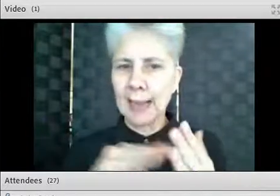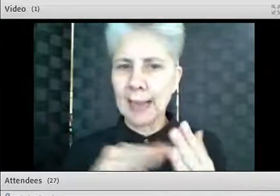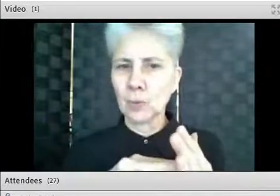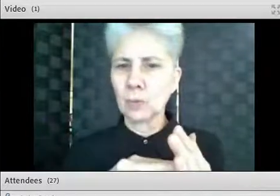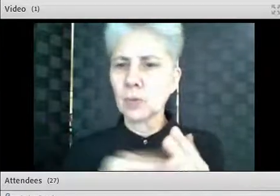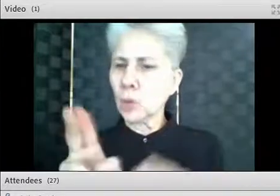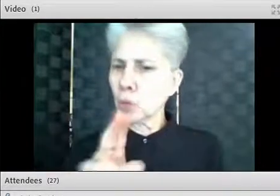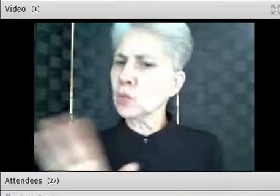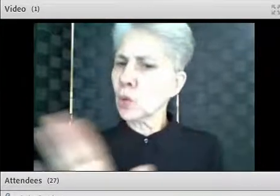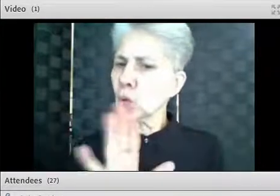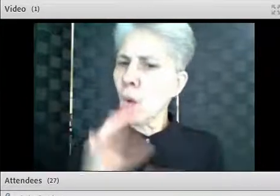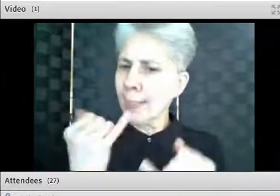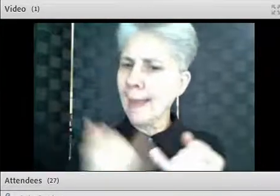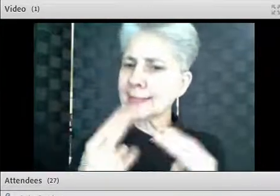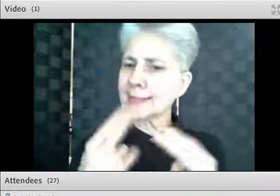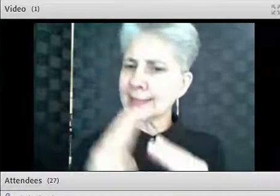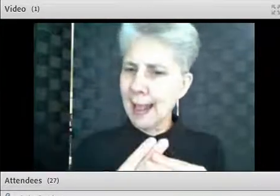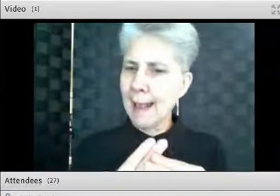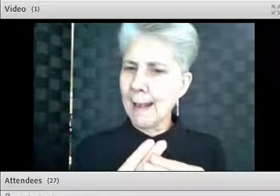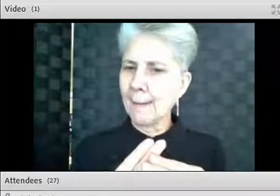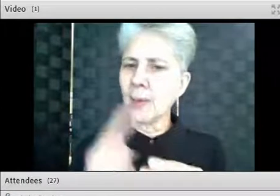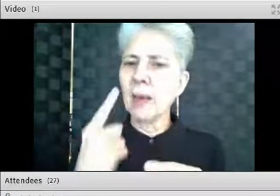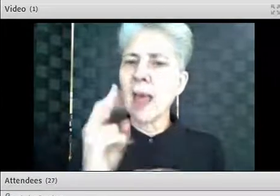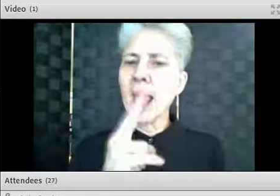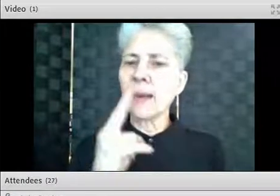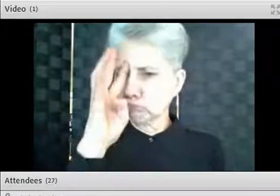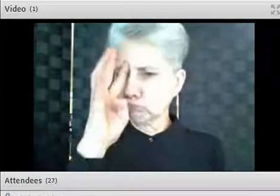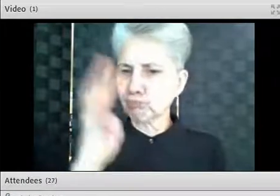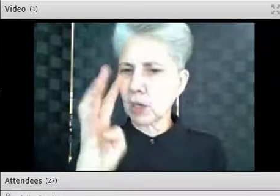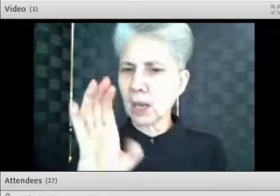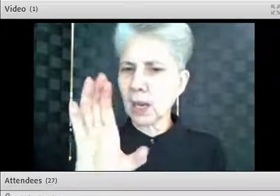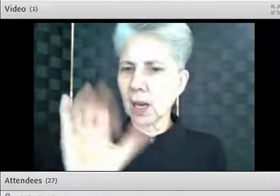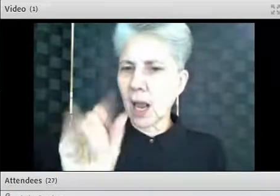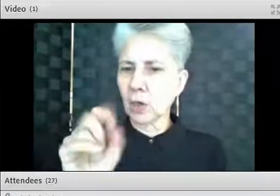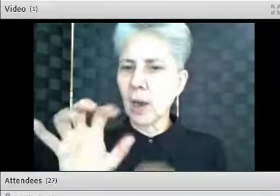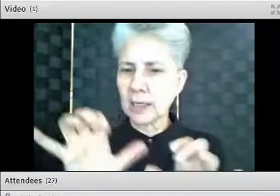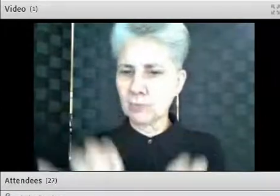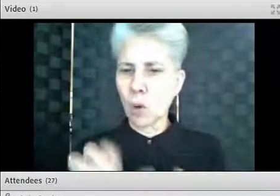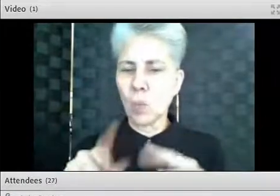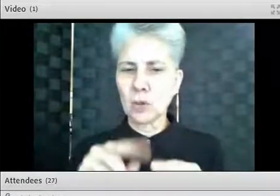so I want you to Cutter your last name, and please post it in the chat whenever you're ready.